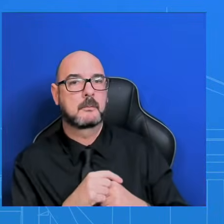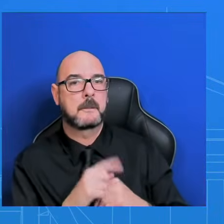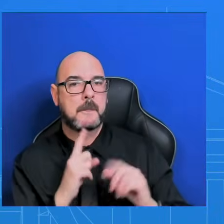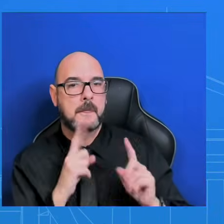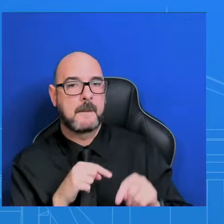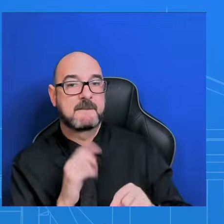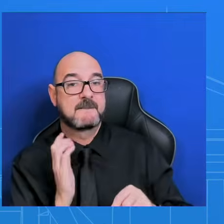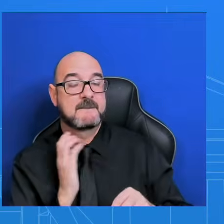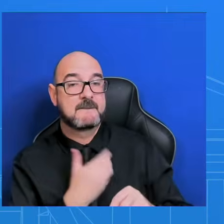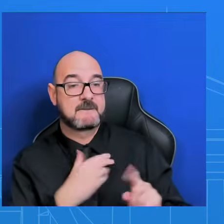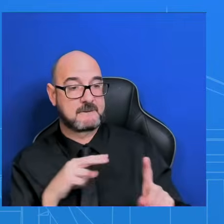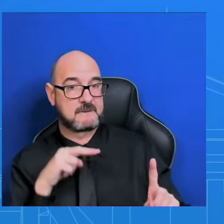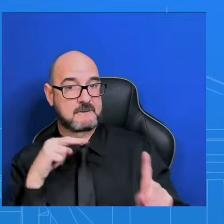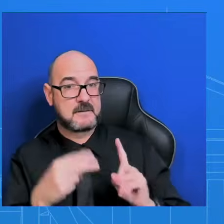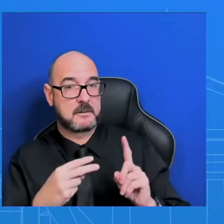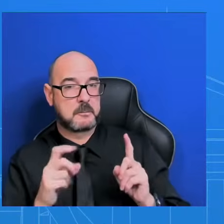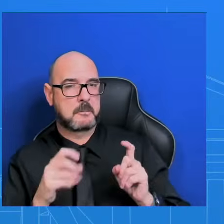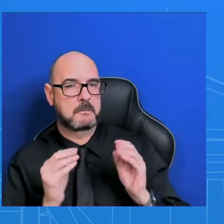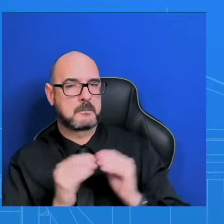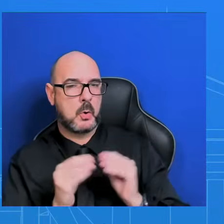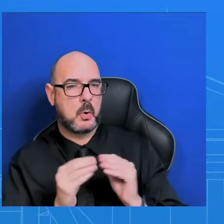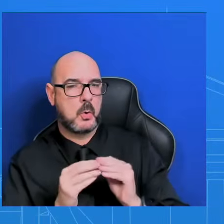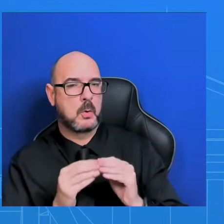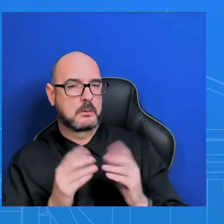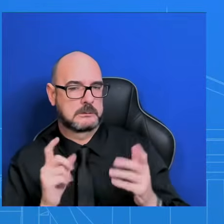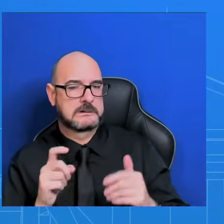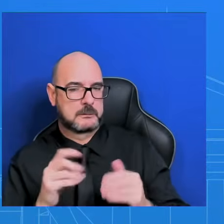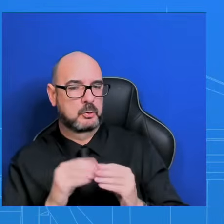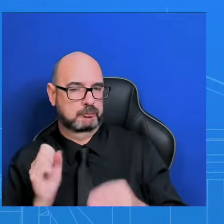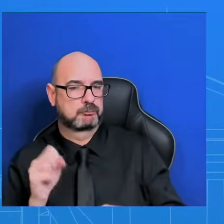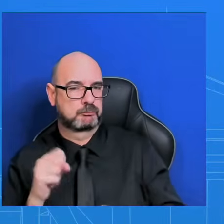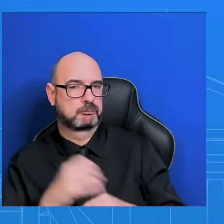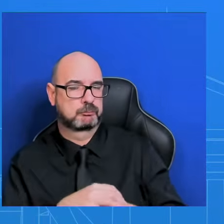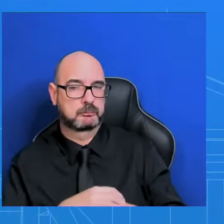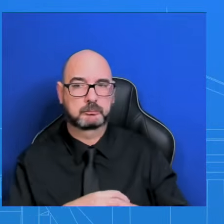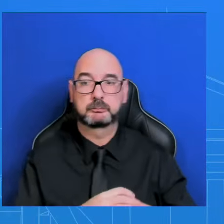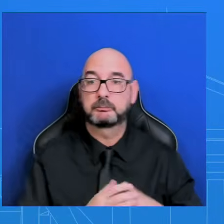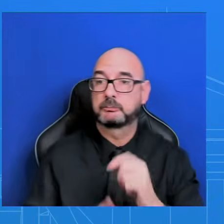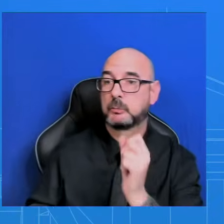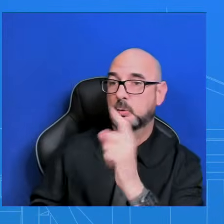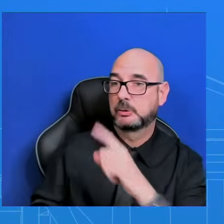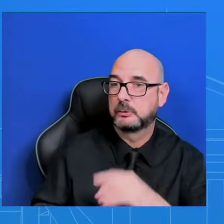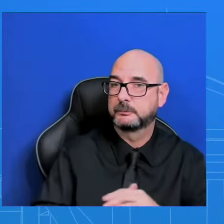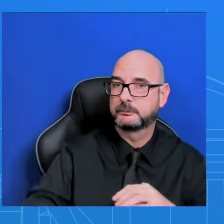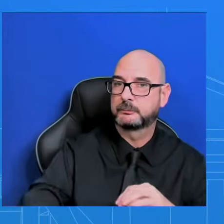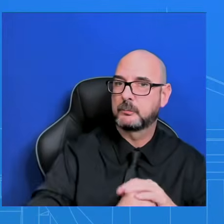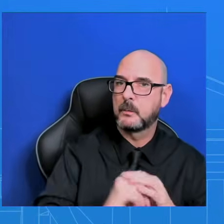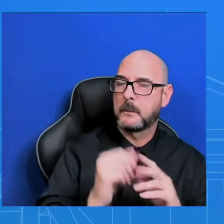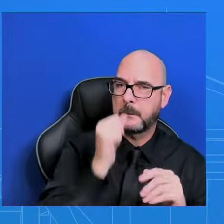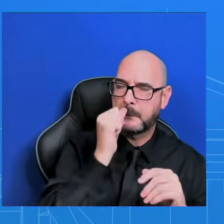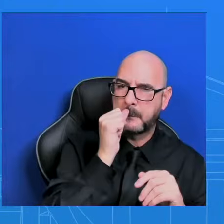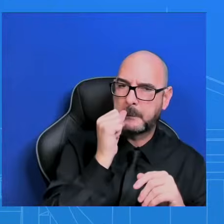The Press: And is it the position of the administration that the efforts to impeach Secretary Mayorkas are unconstitutional?